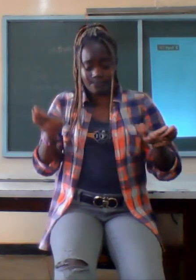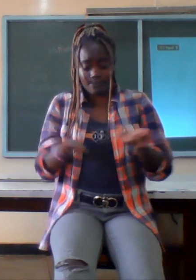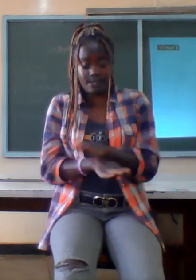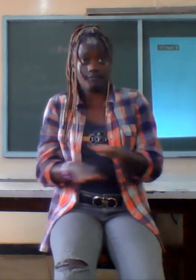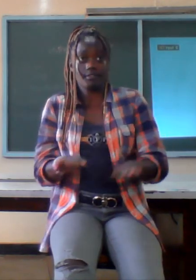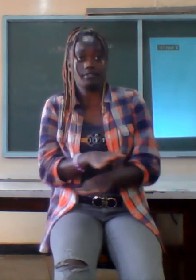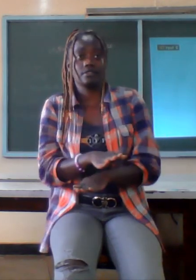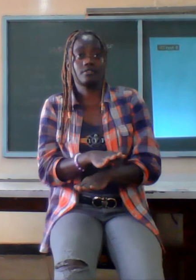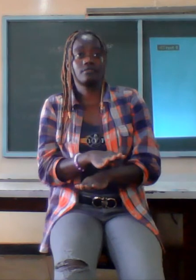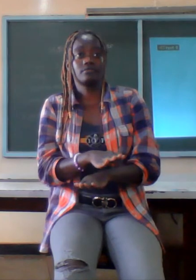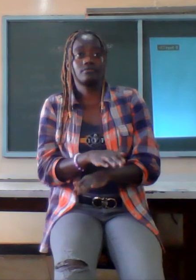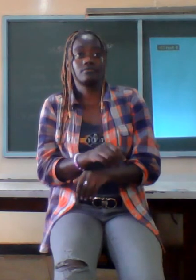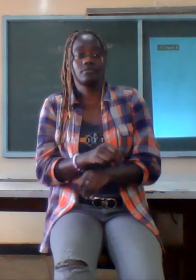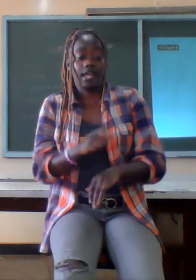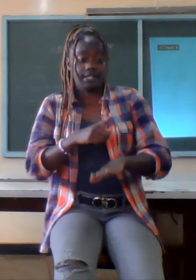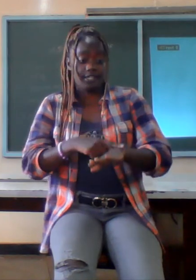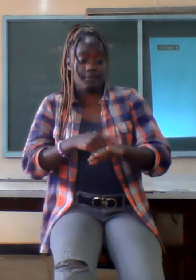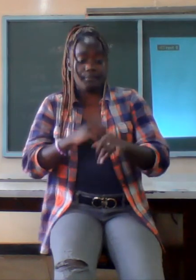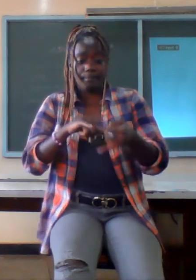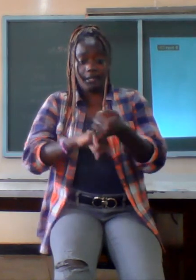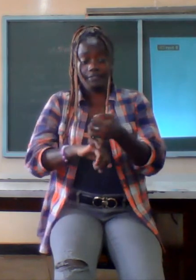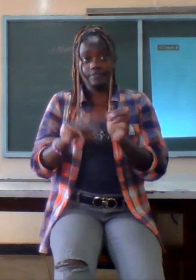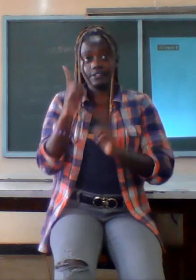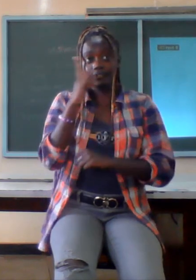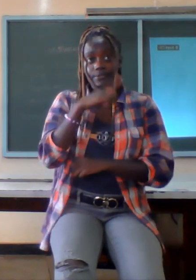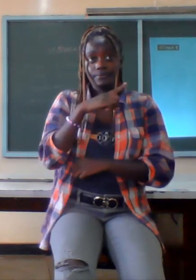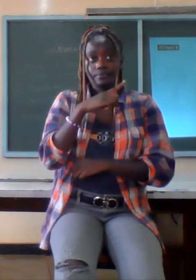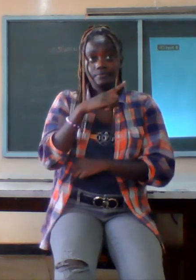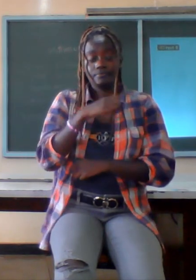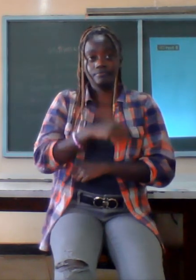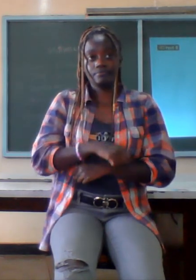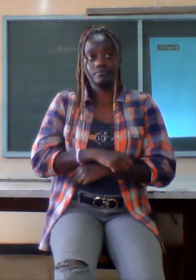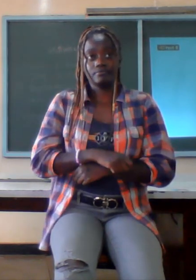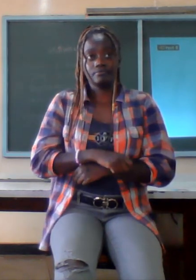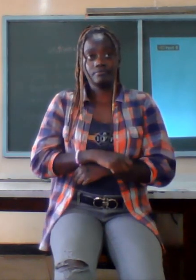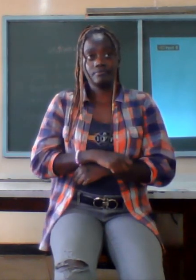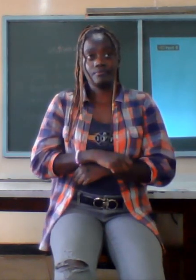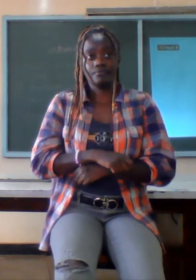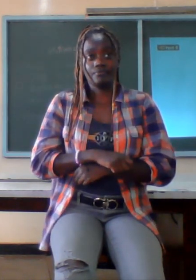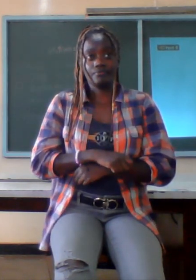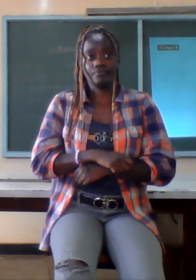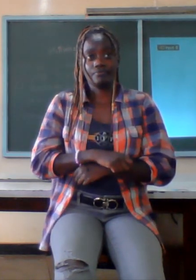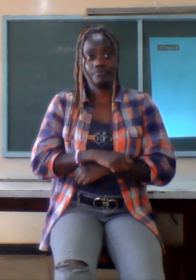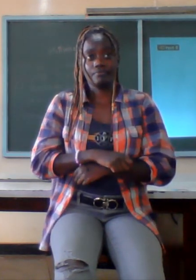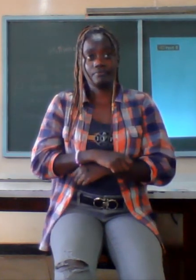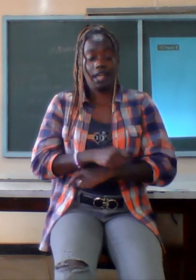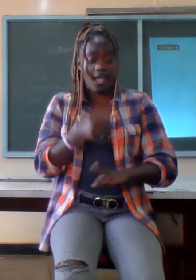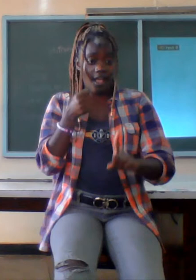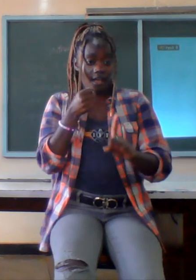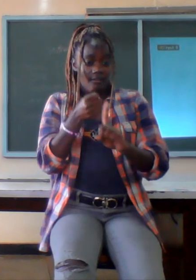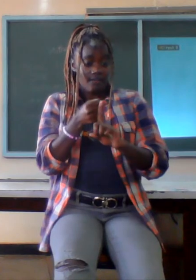when you get married you must fear war against enemies of marriage